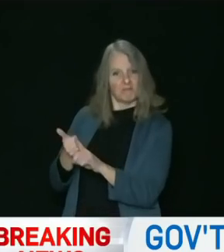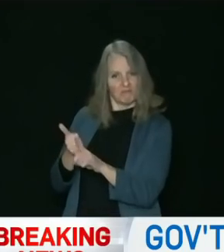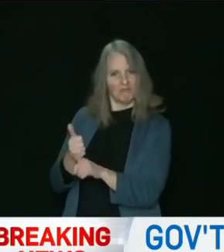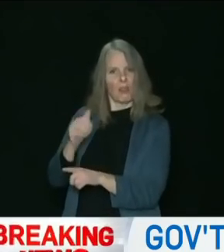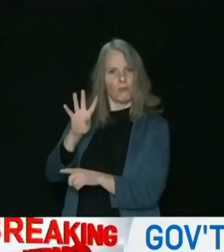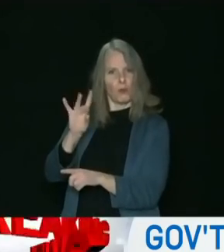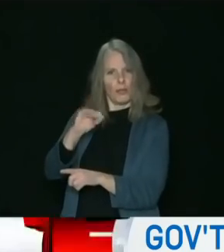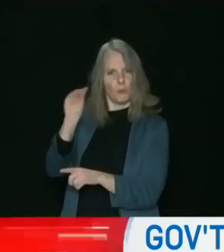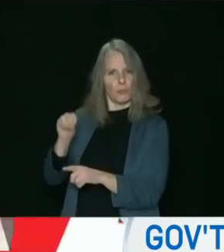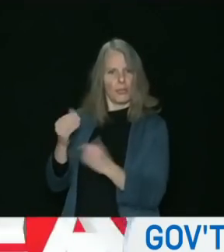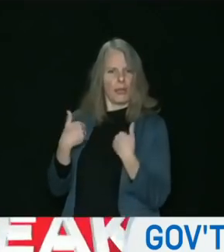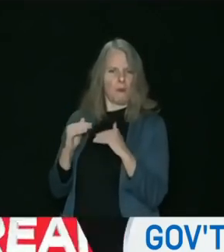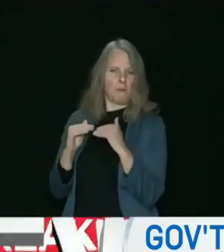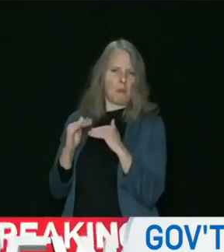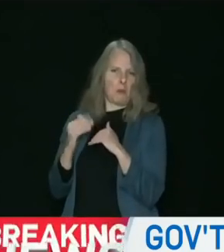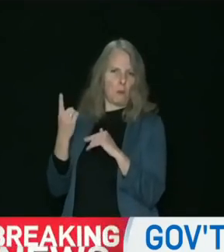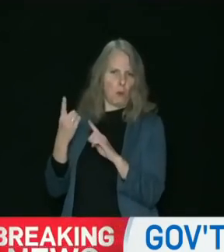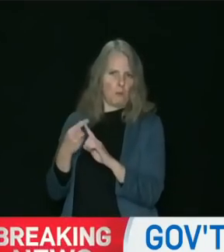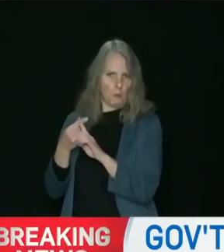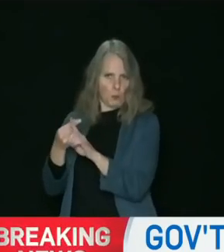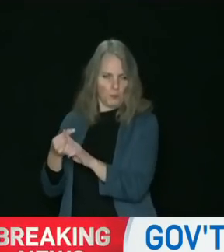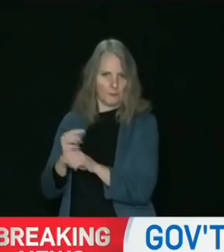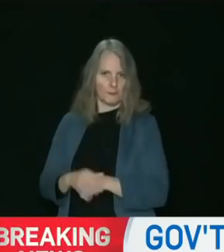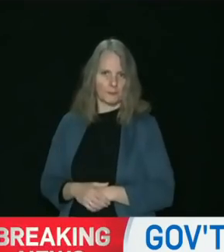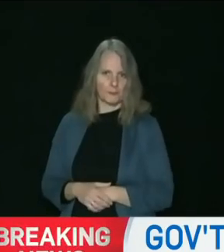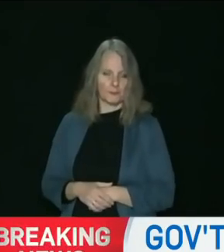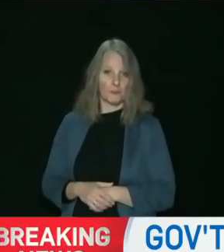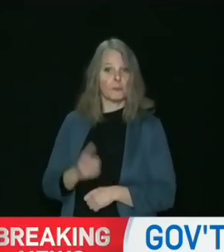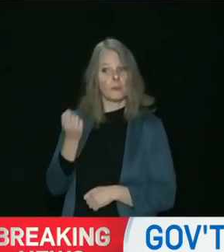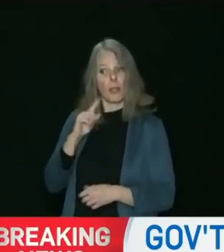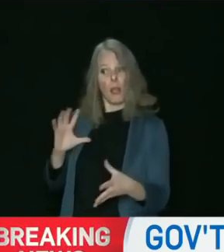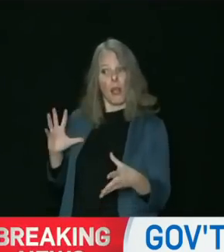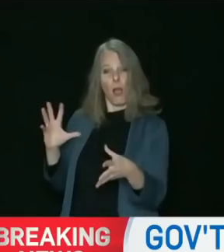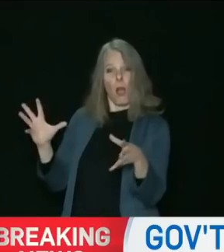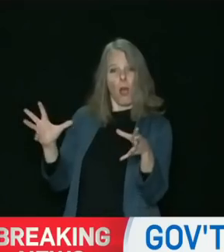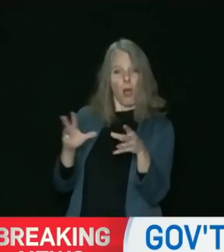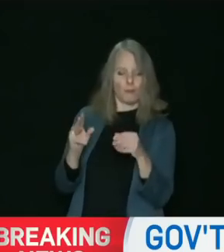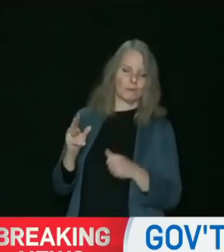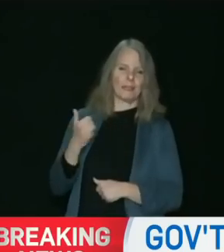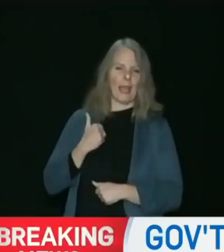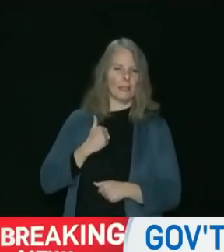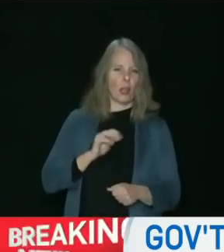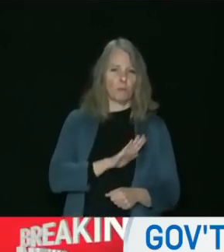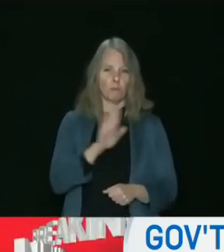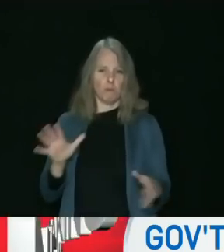TO 11 WHO RECENTLY BECAME ELIGIBLE TO VACCINATION.